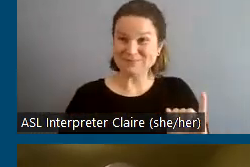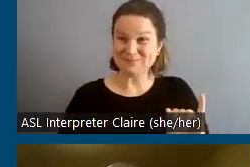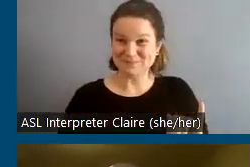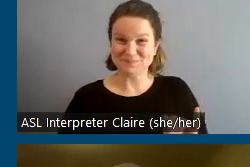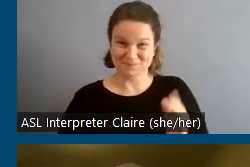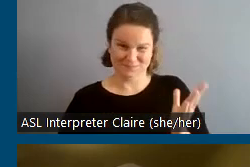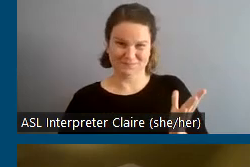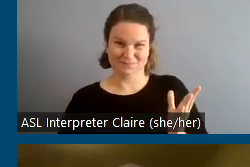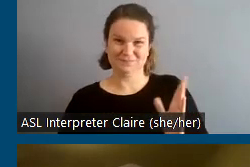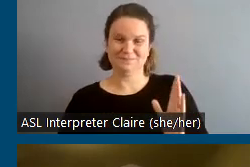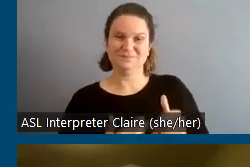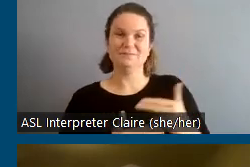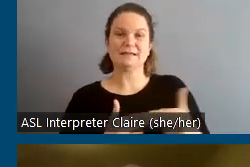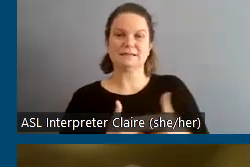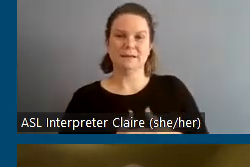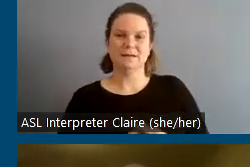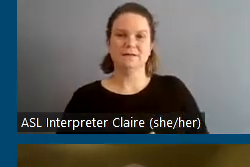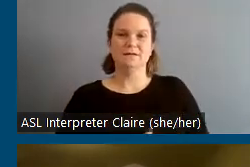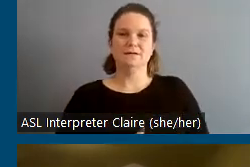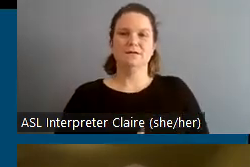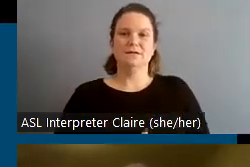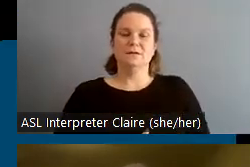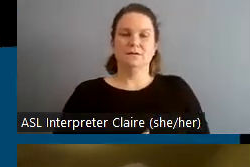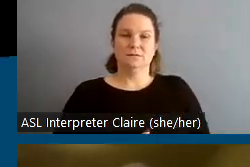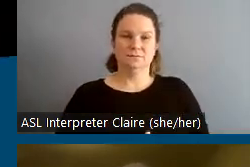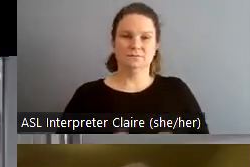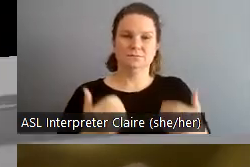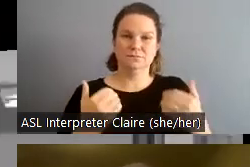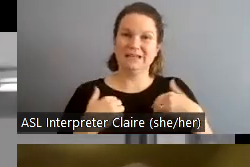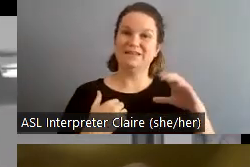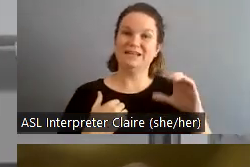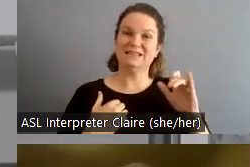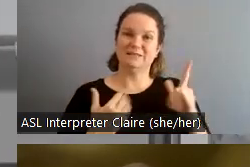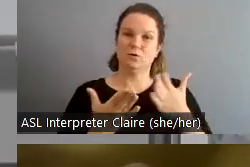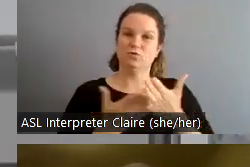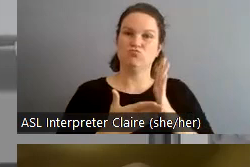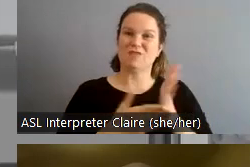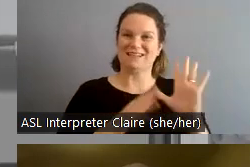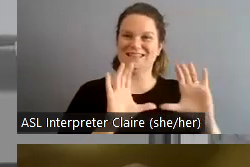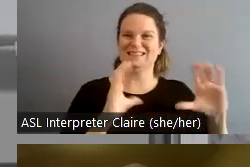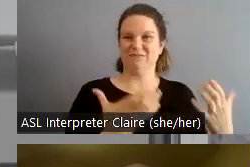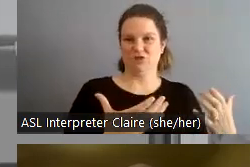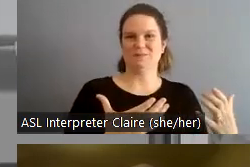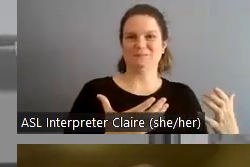into the next slide, please- has a Civil Rights Division, and that Civil Rights